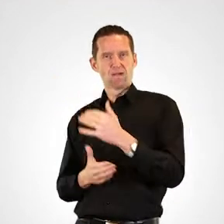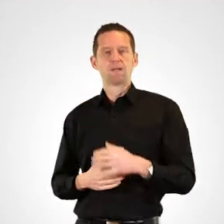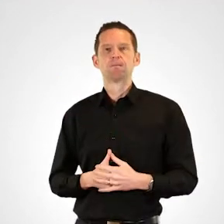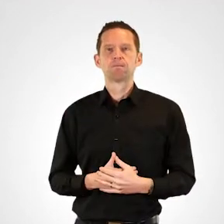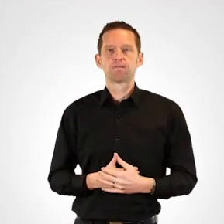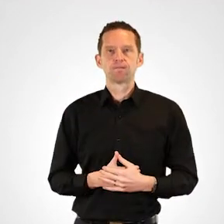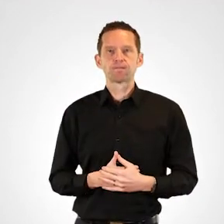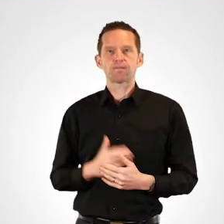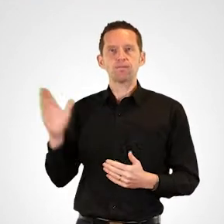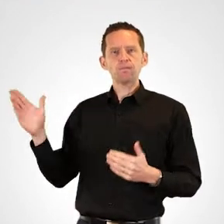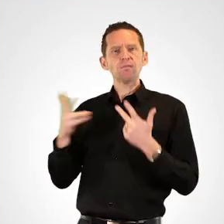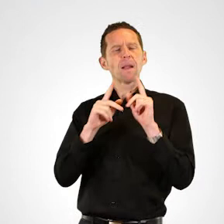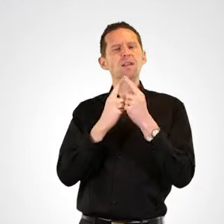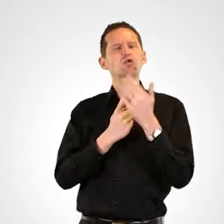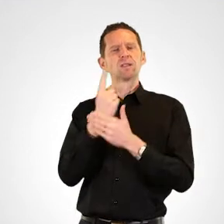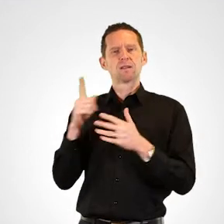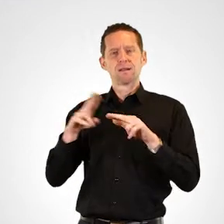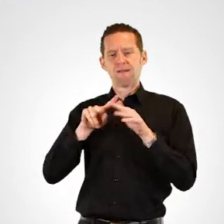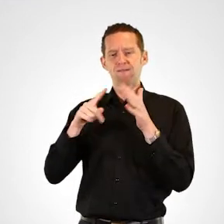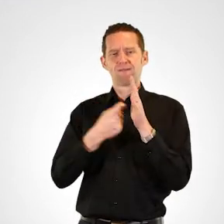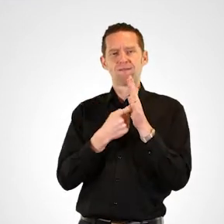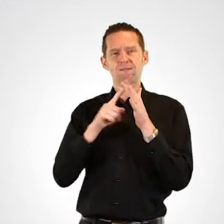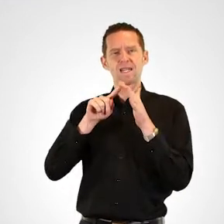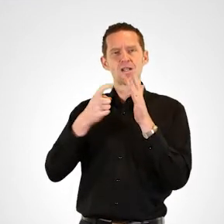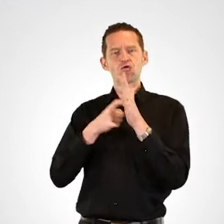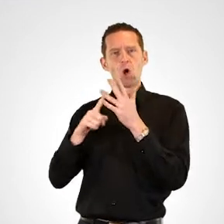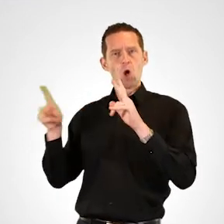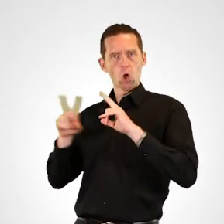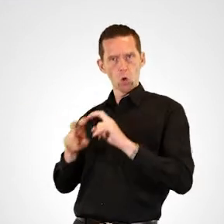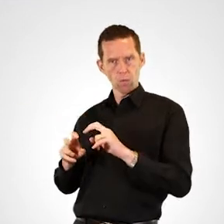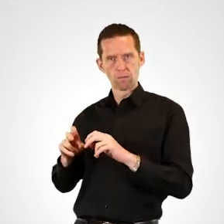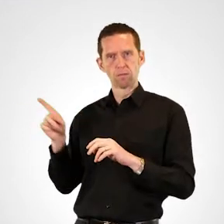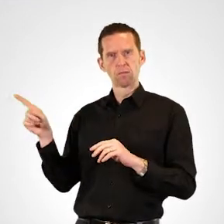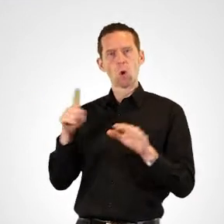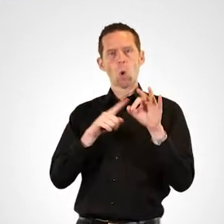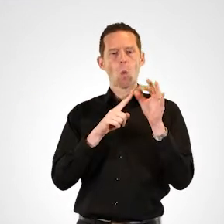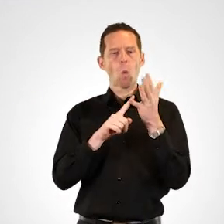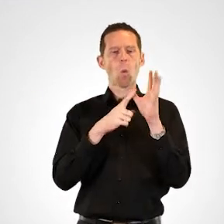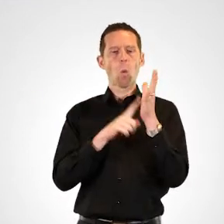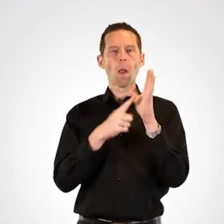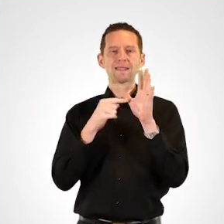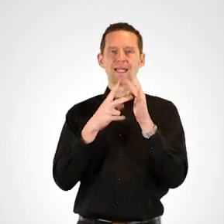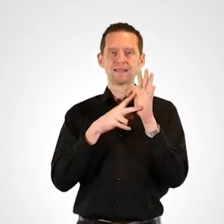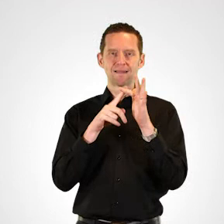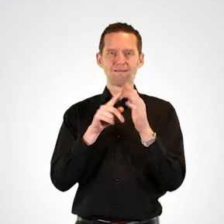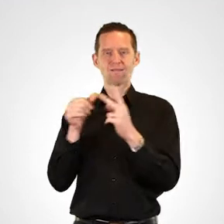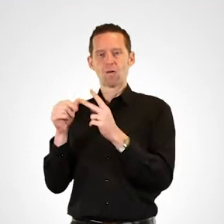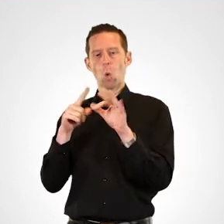And another really interesting thing that Ferreiro found in the work she did was this sense of qualitative and quantitative principles.